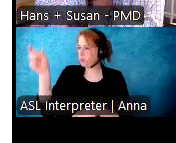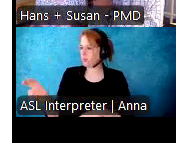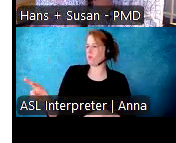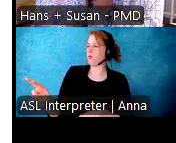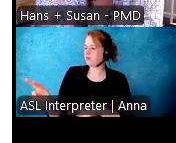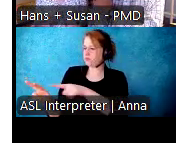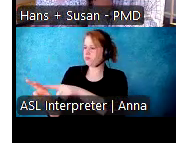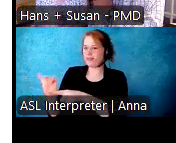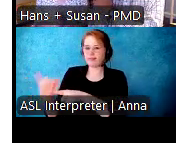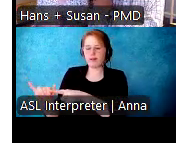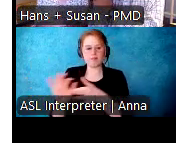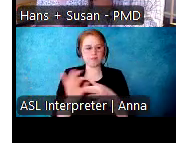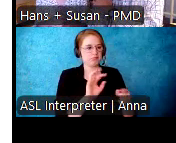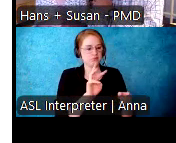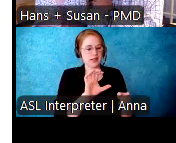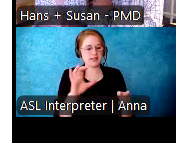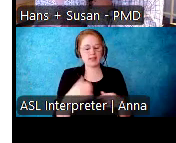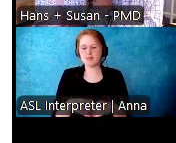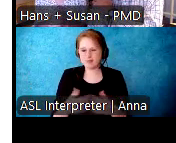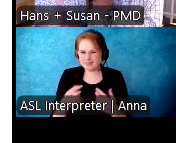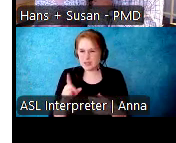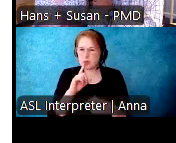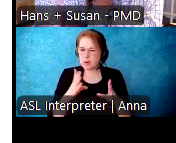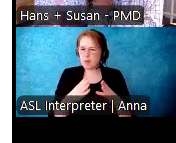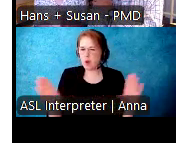that match the behaviors of a potential caregiver.